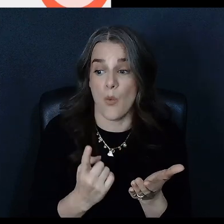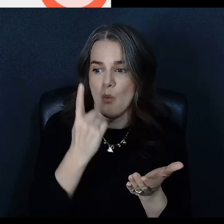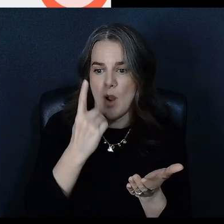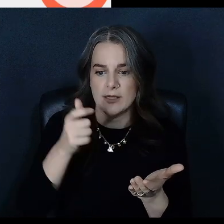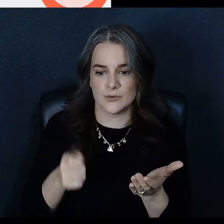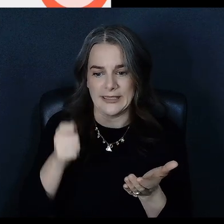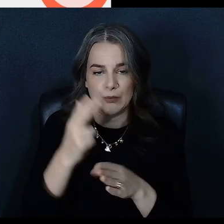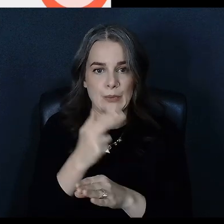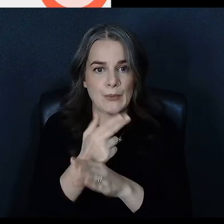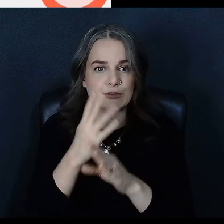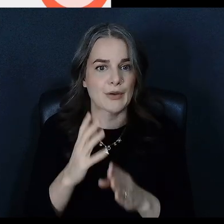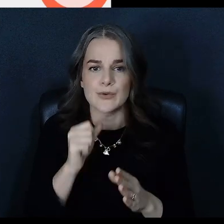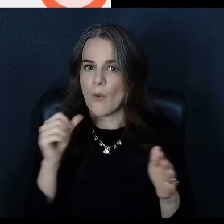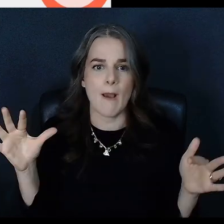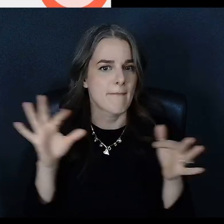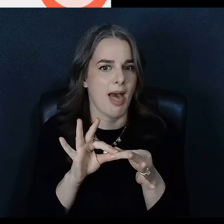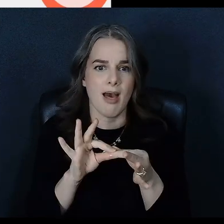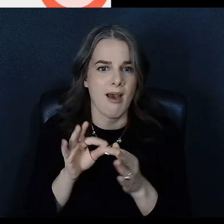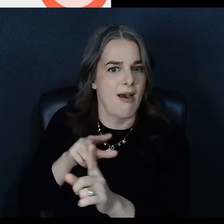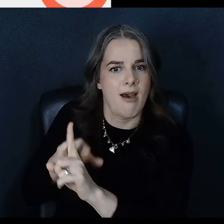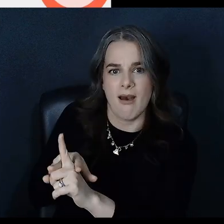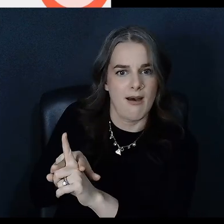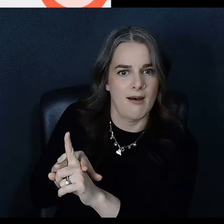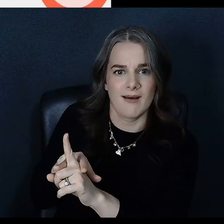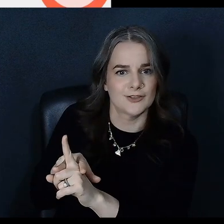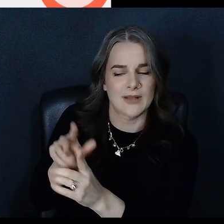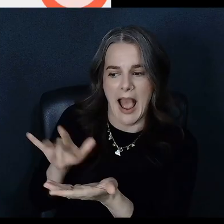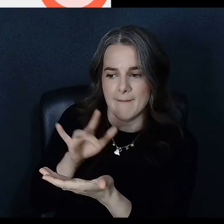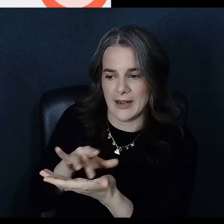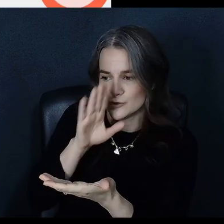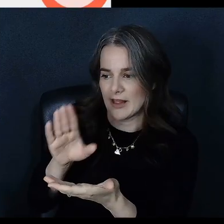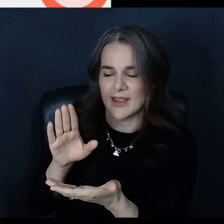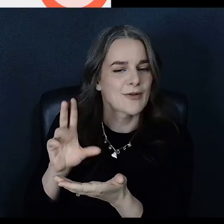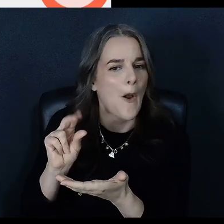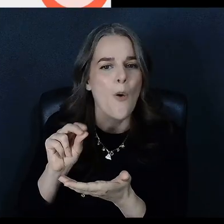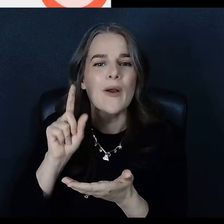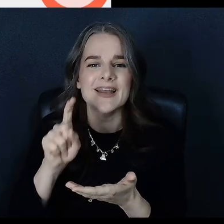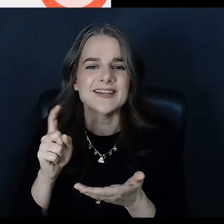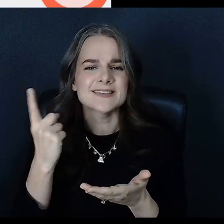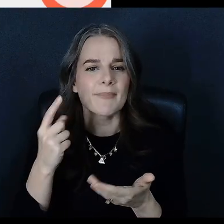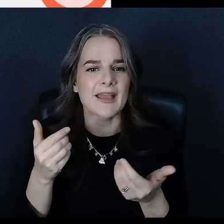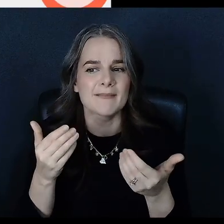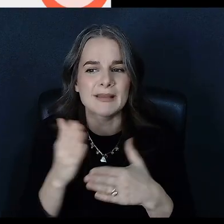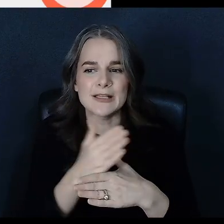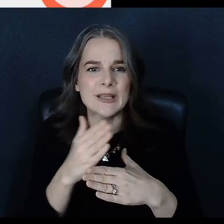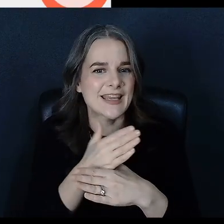There has to be some in-between, maybe some kind of interface that happens in between. And the interface plugs into the iPad,